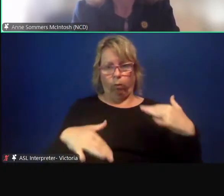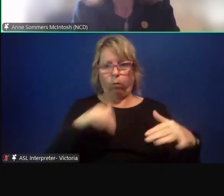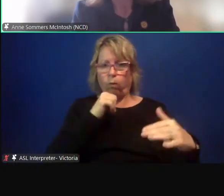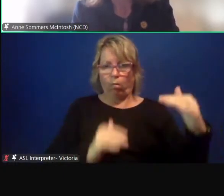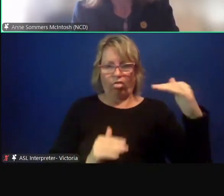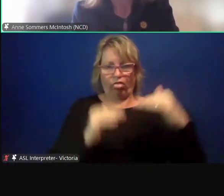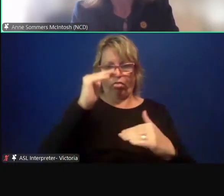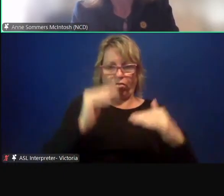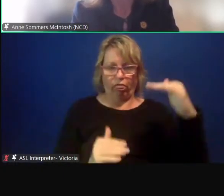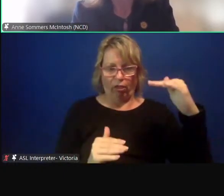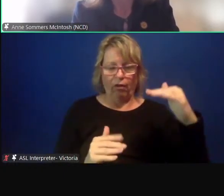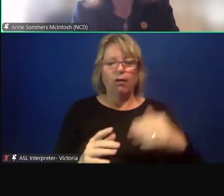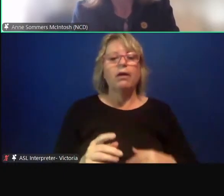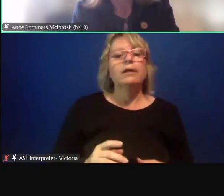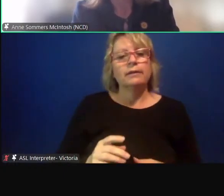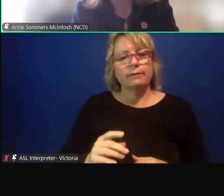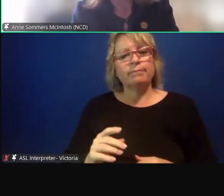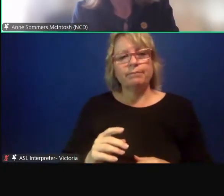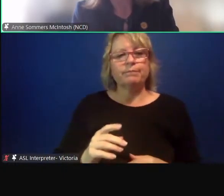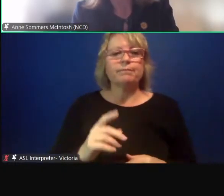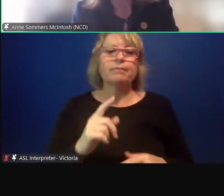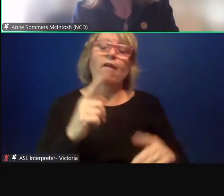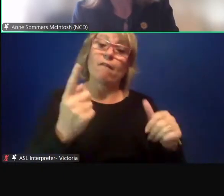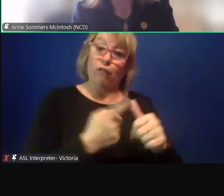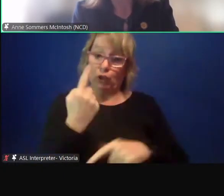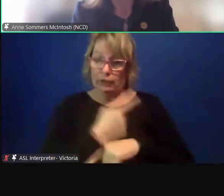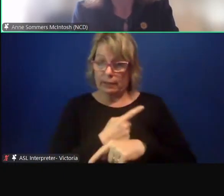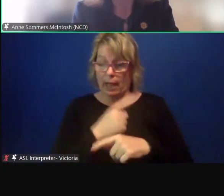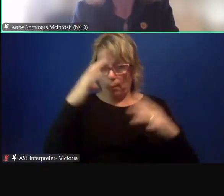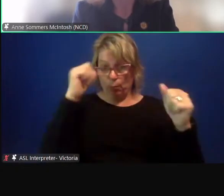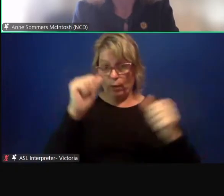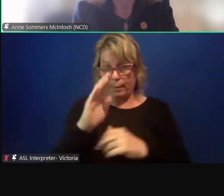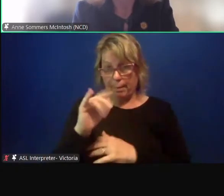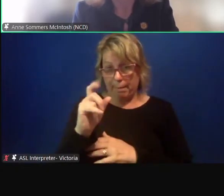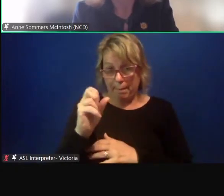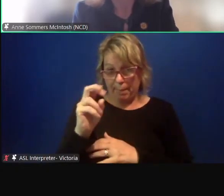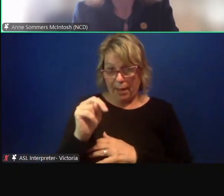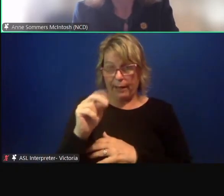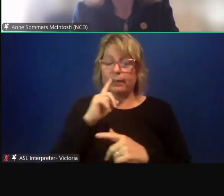on the first day of President Biden's administration, on his inauguration day,